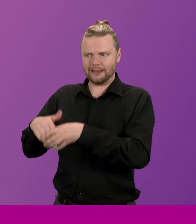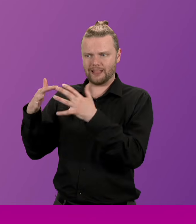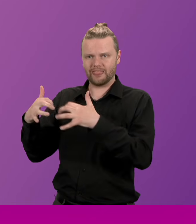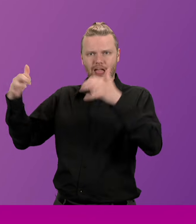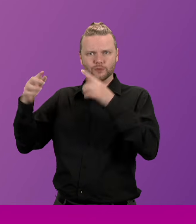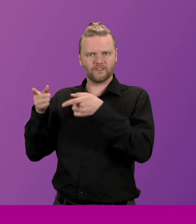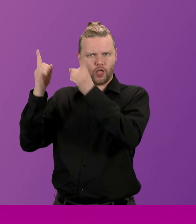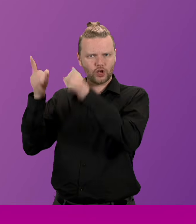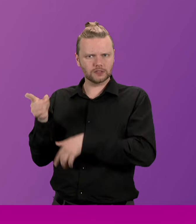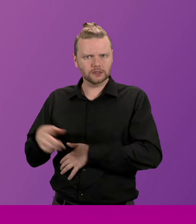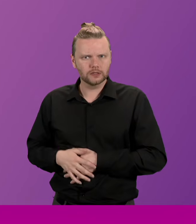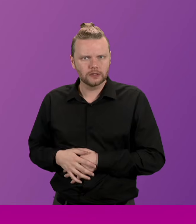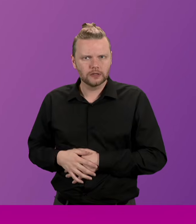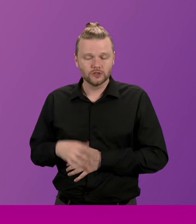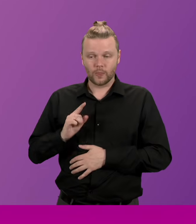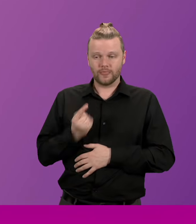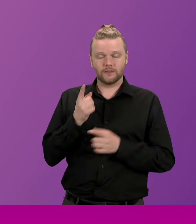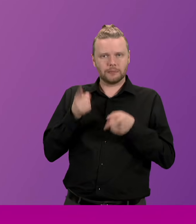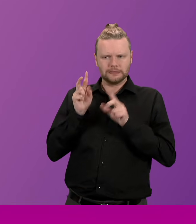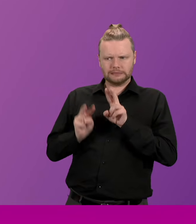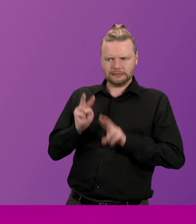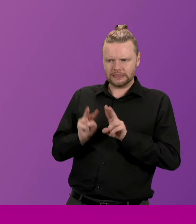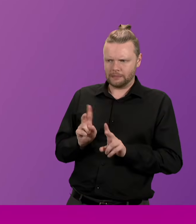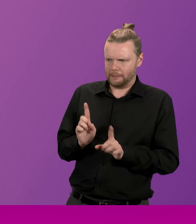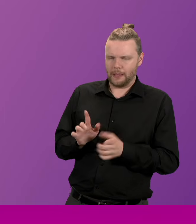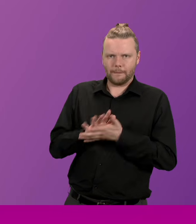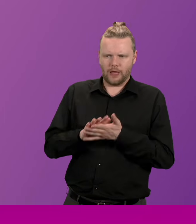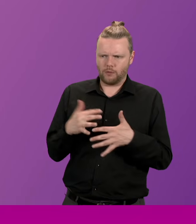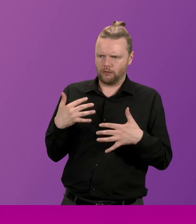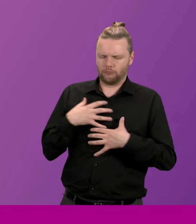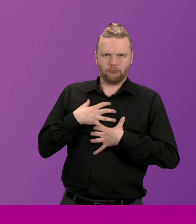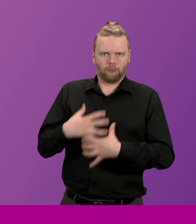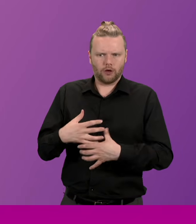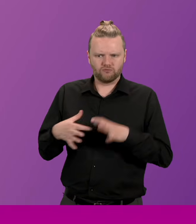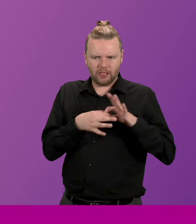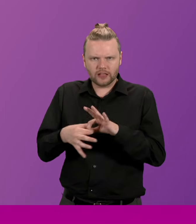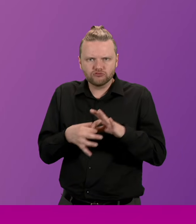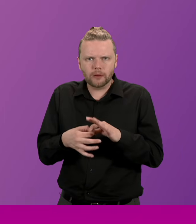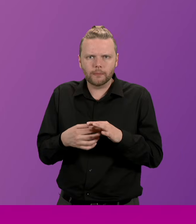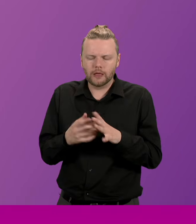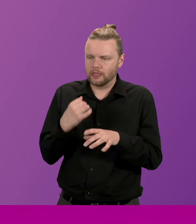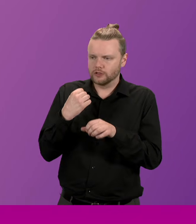What assessment has the First Minister made of those alarming relationships that have been exposed, and what discussion has the Scottish Government had with the United